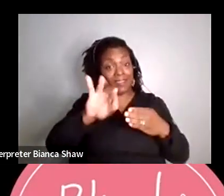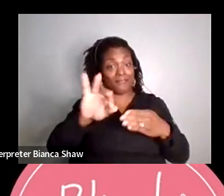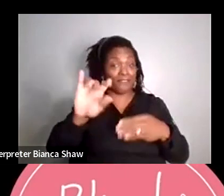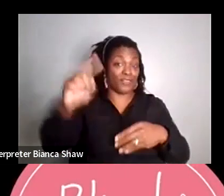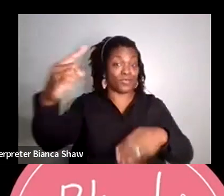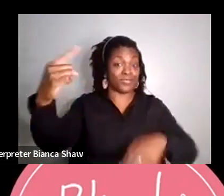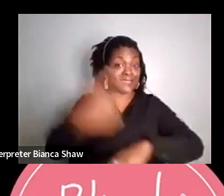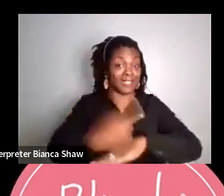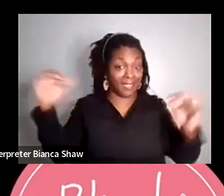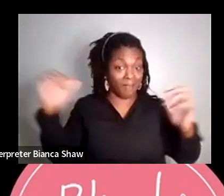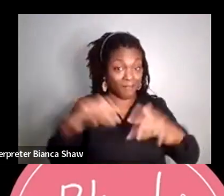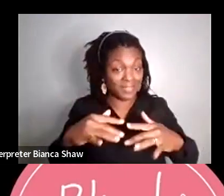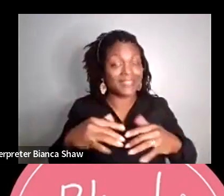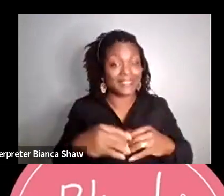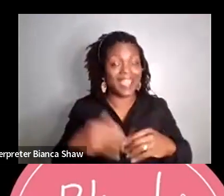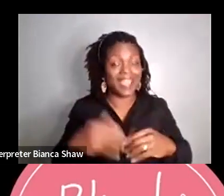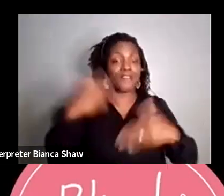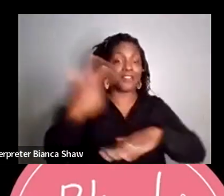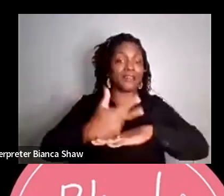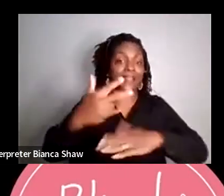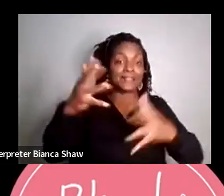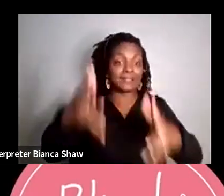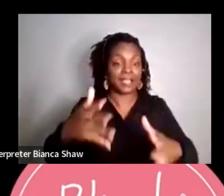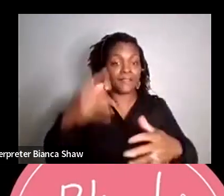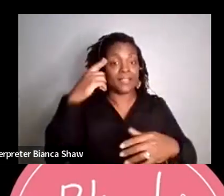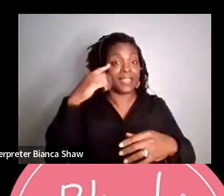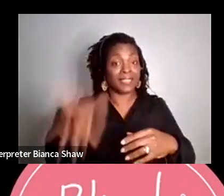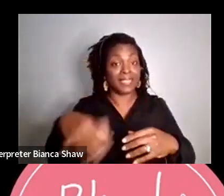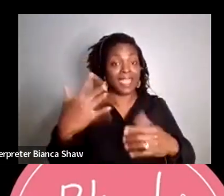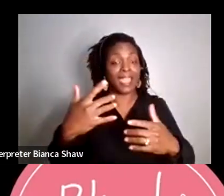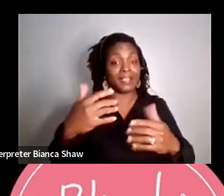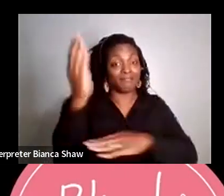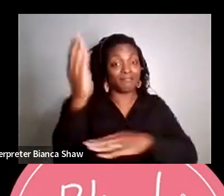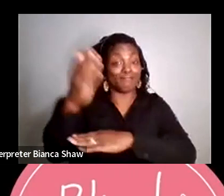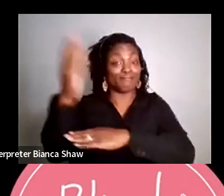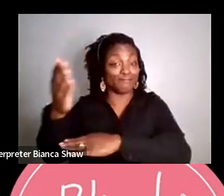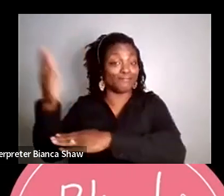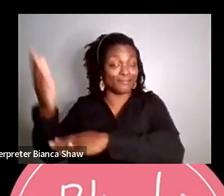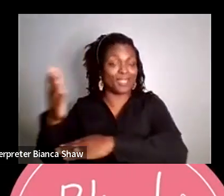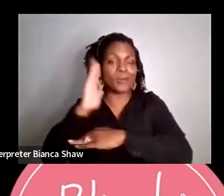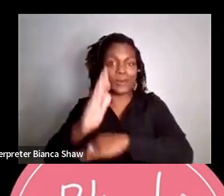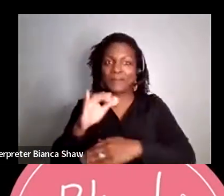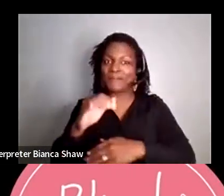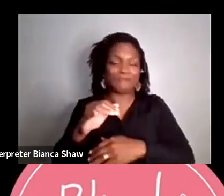We still have 3 days left, and I think the sessions in the next 3 days will be just as good as the ones we've had today.